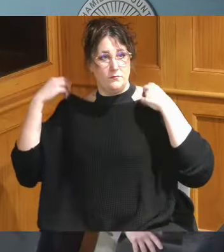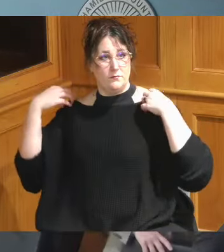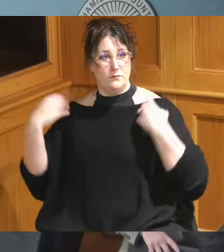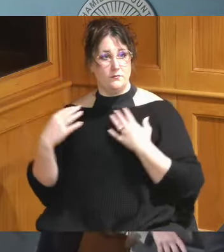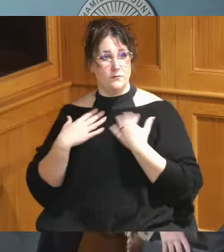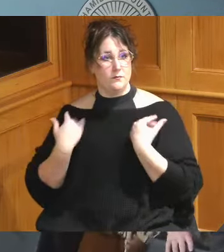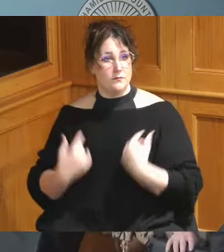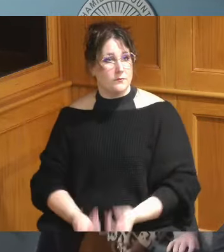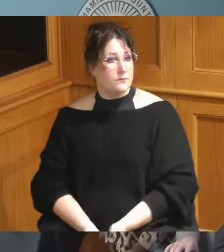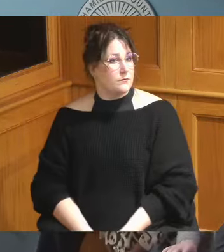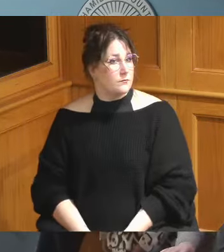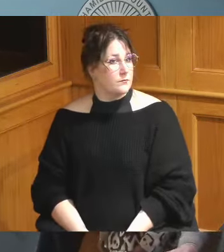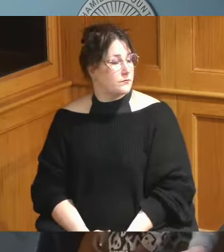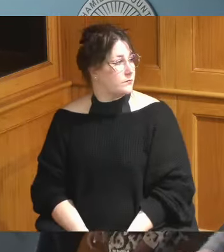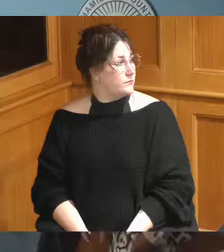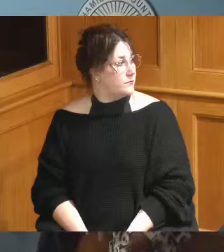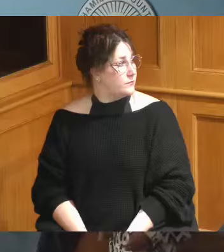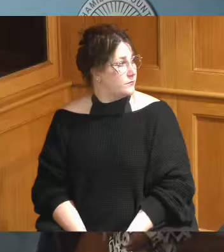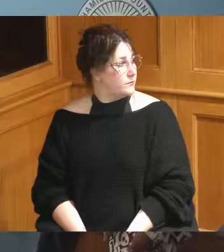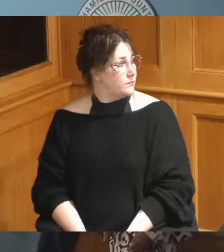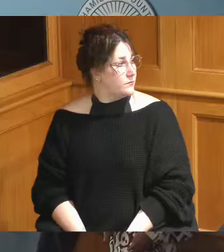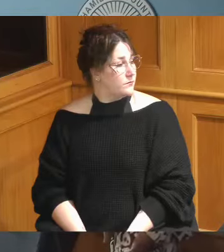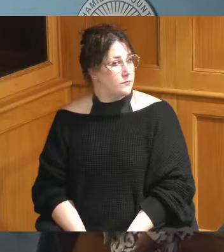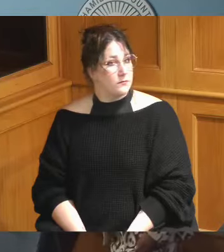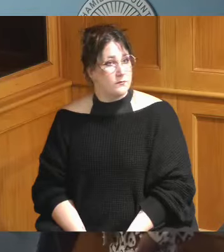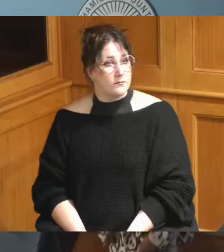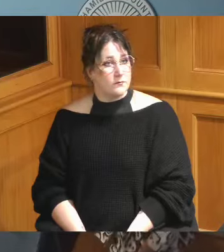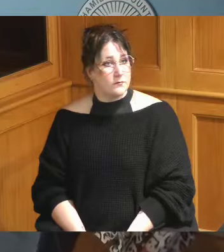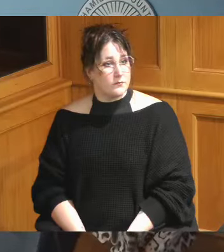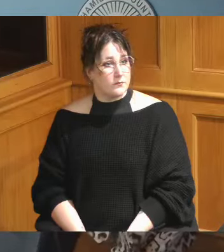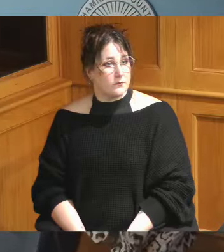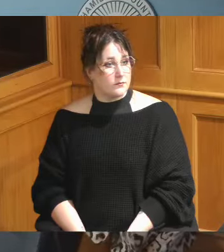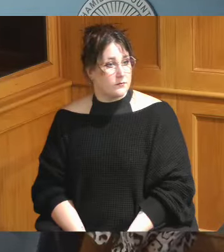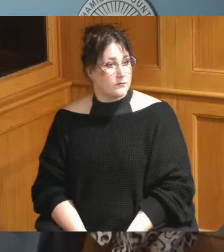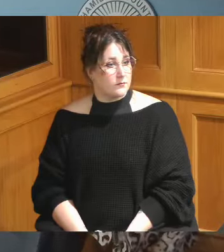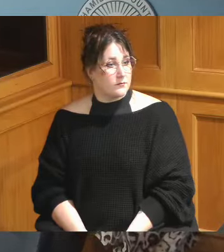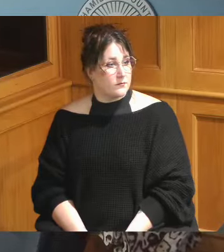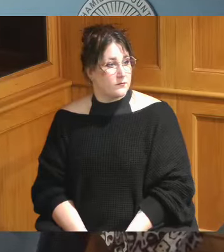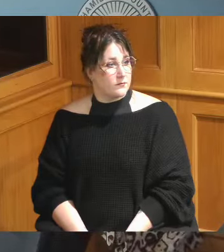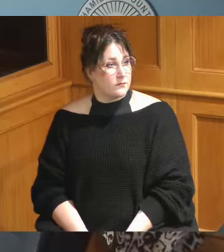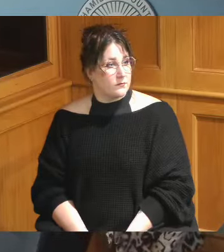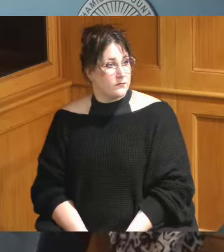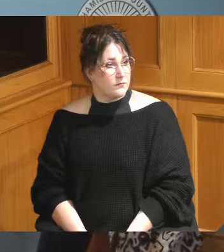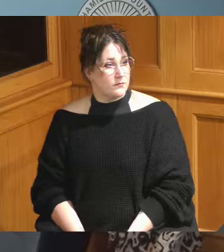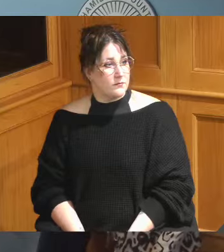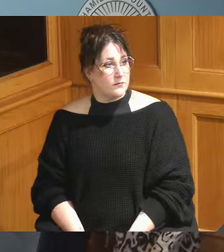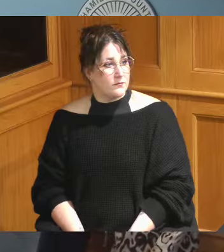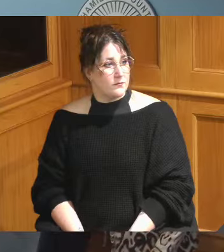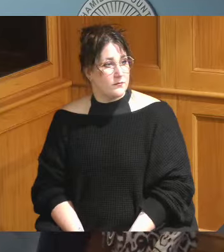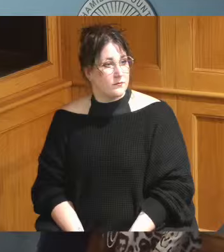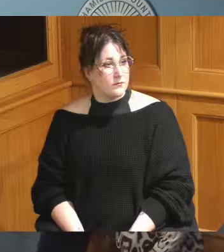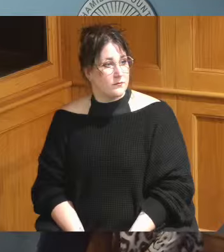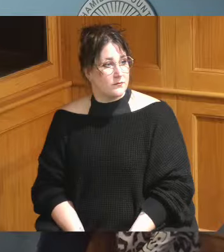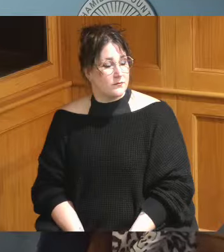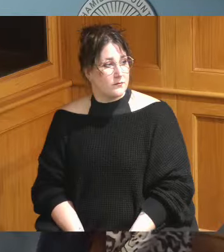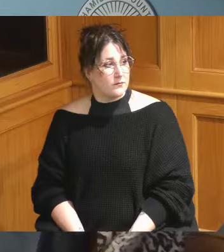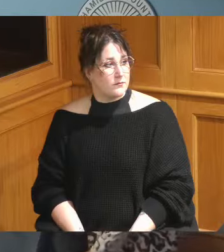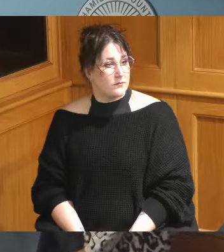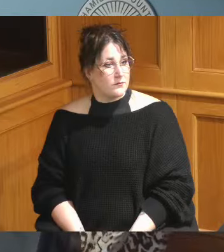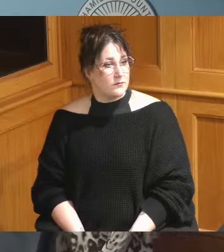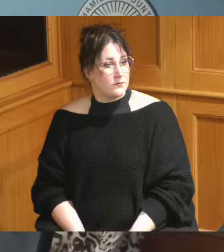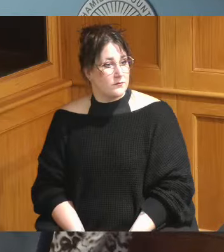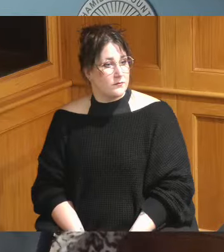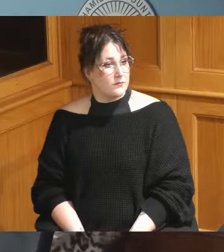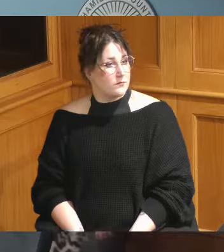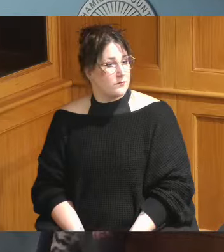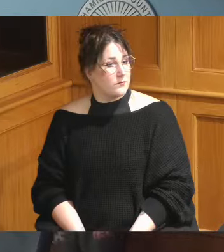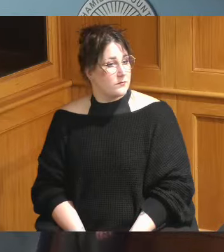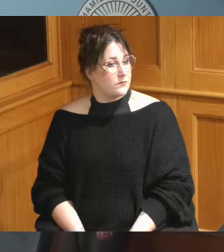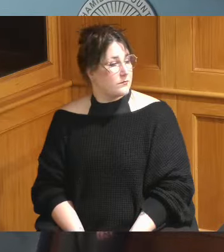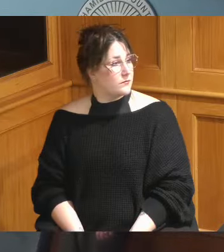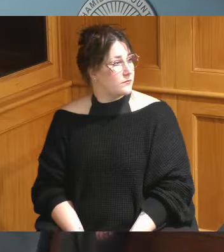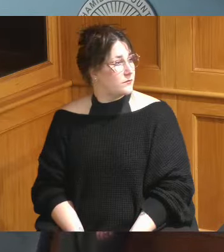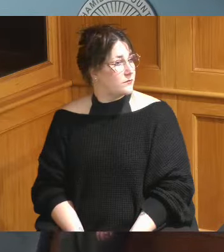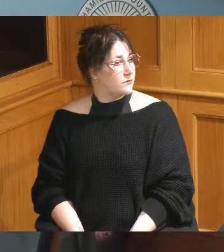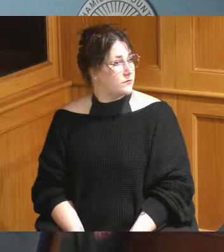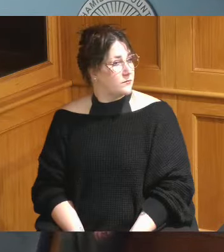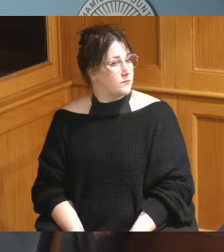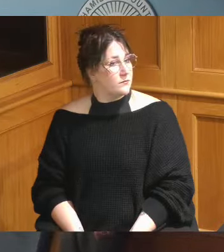You rally those people. Otherwise, it be